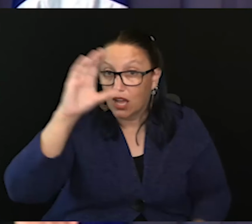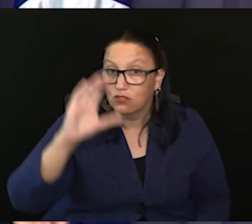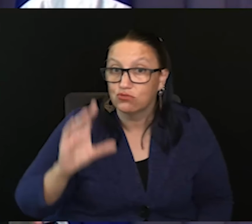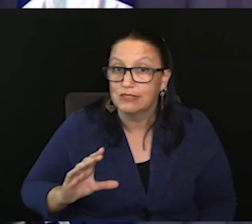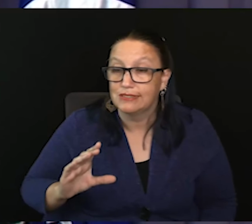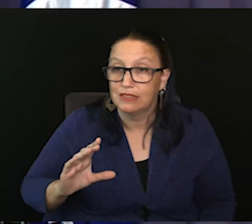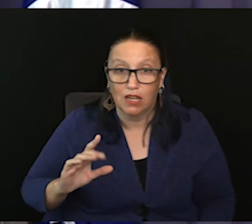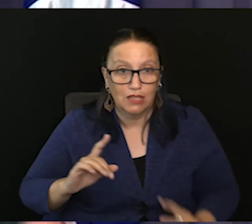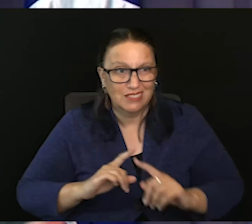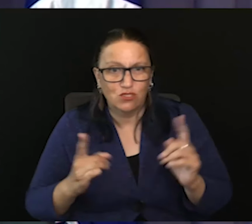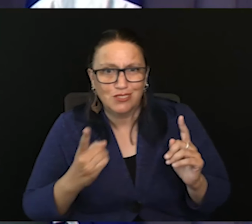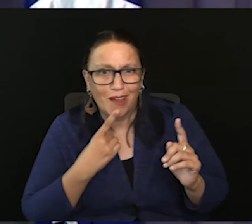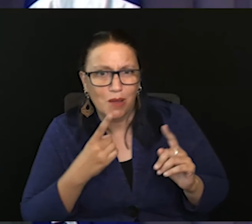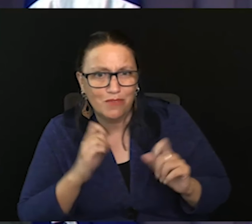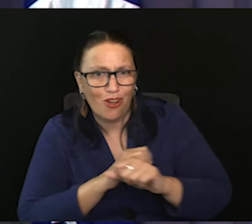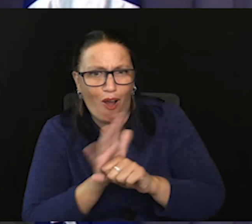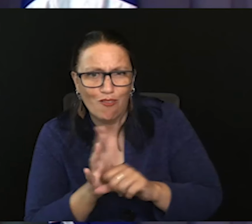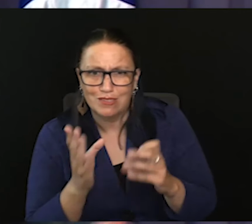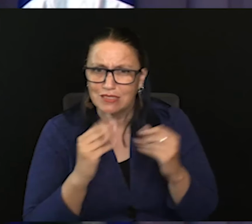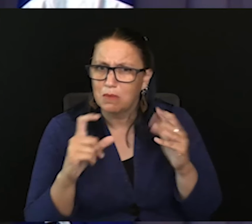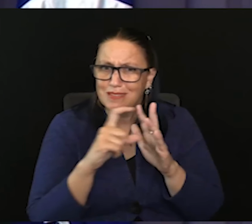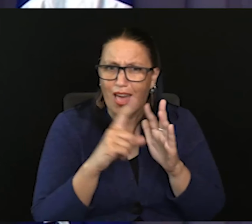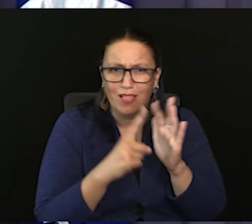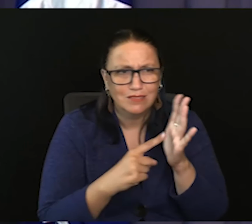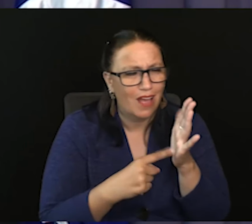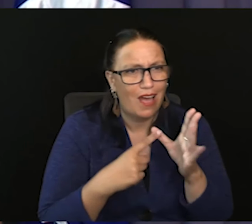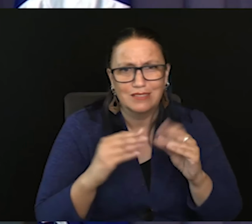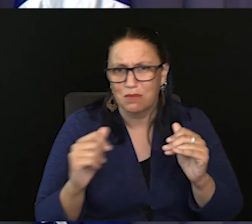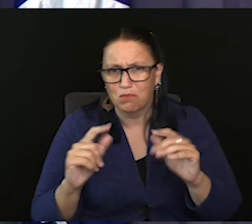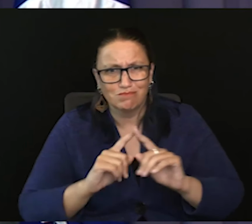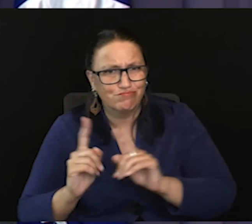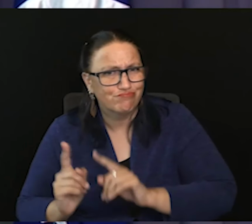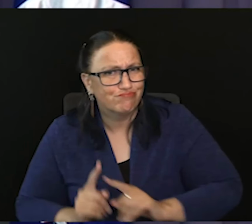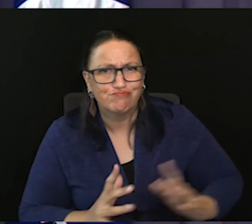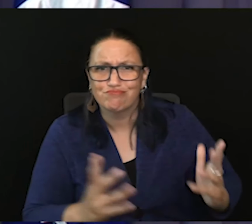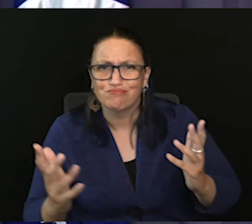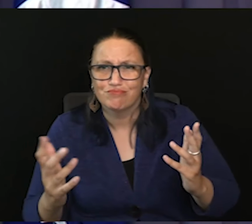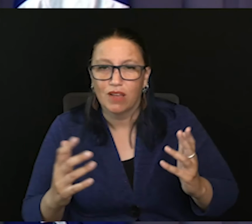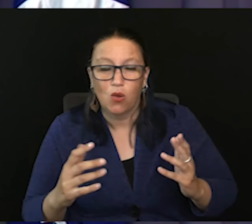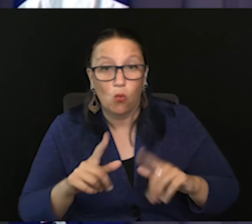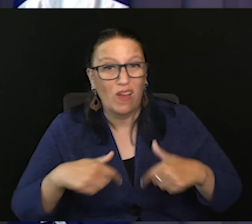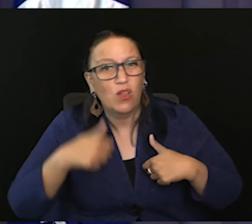You don't know who is the best athlete in the world until they come up head to head. And so because these drugs were tested at different